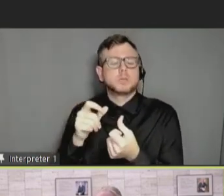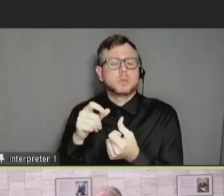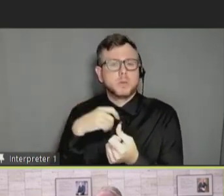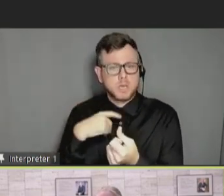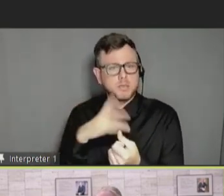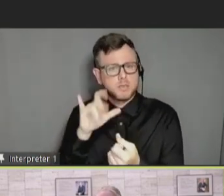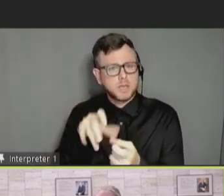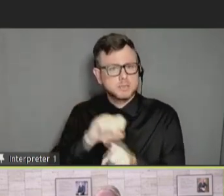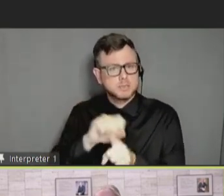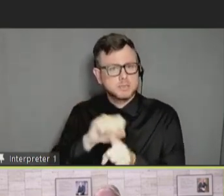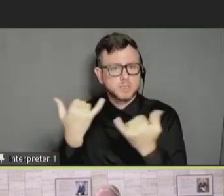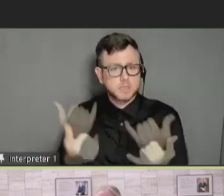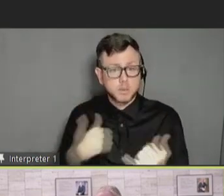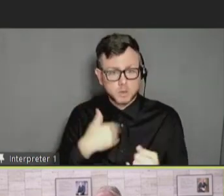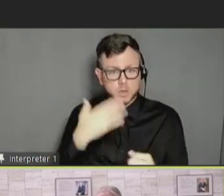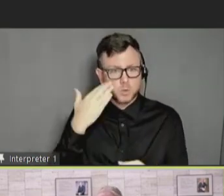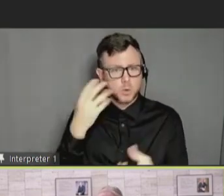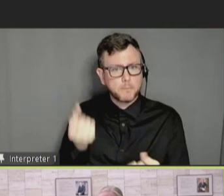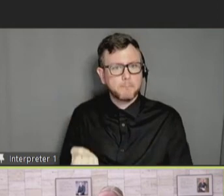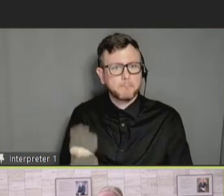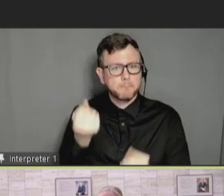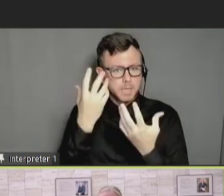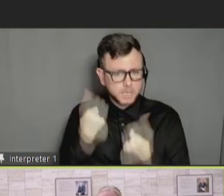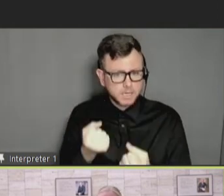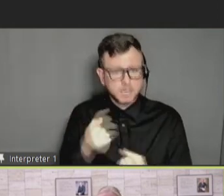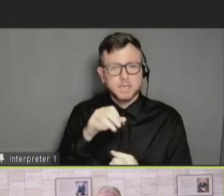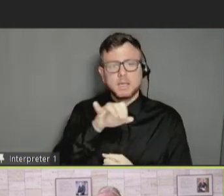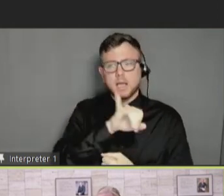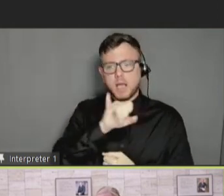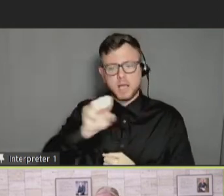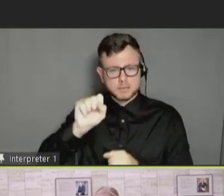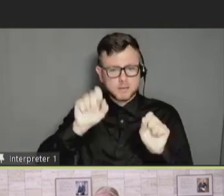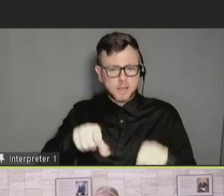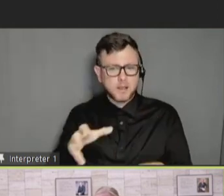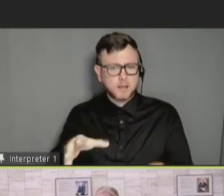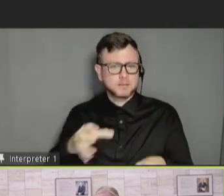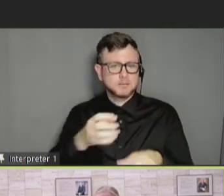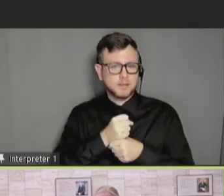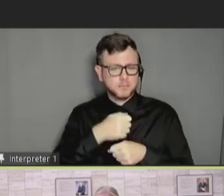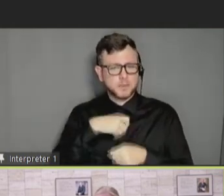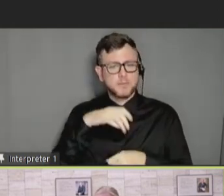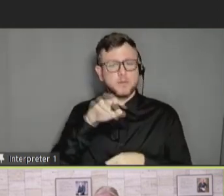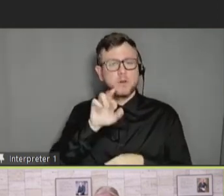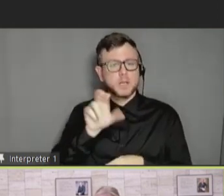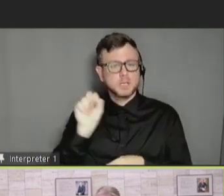As of now, we know that a majority of IIS can accept RSV vaccines into the IIS. So,